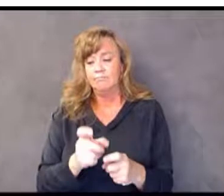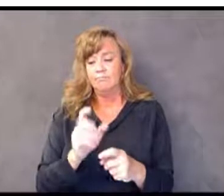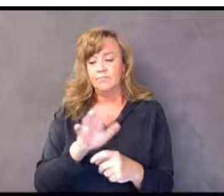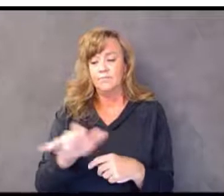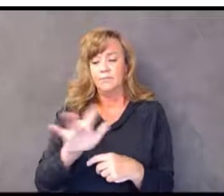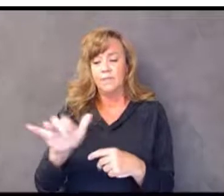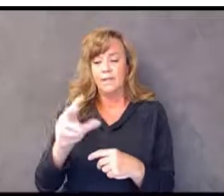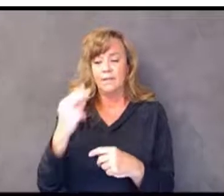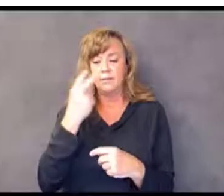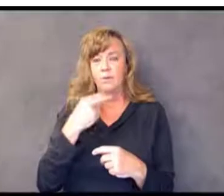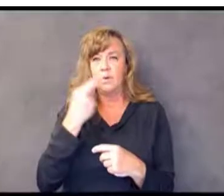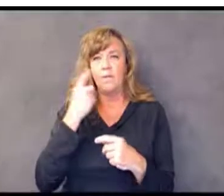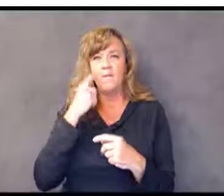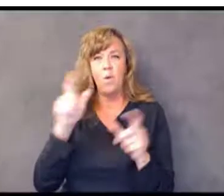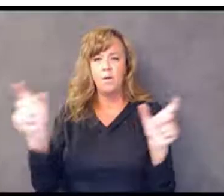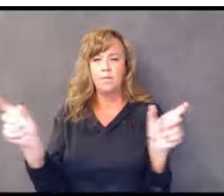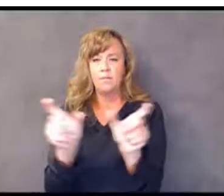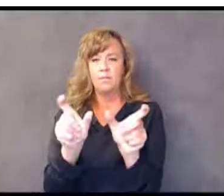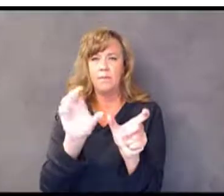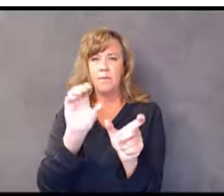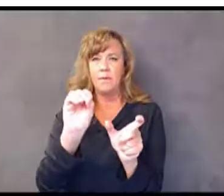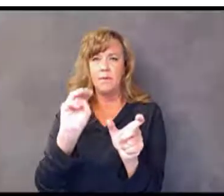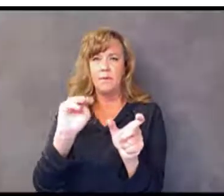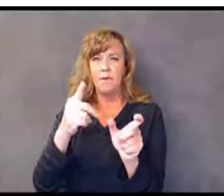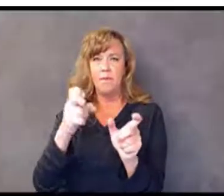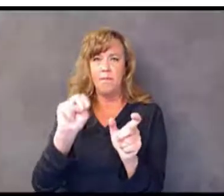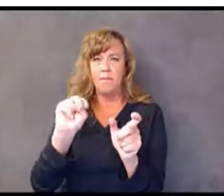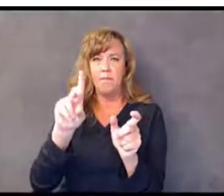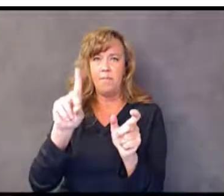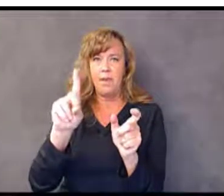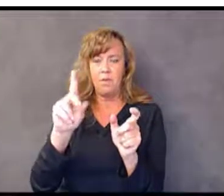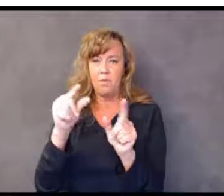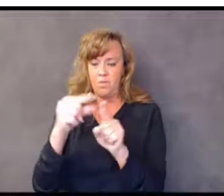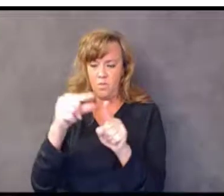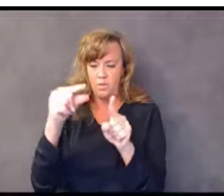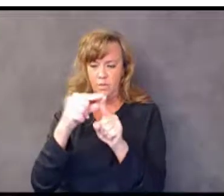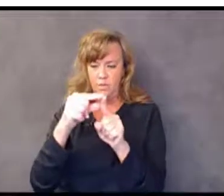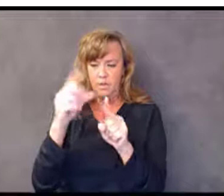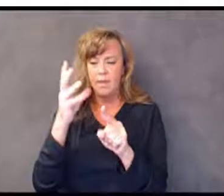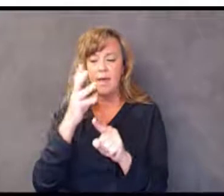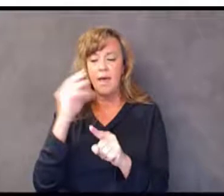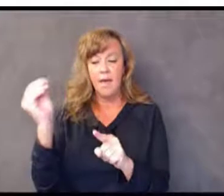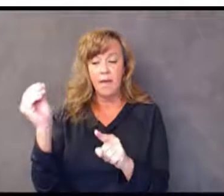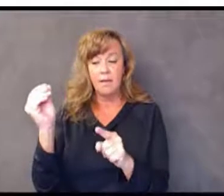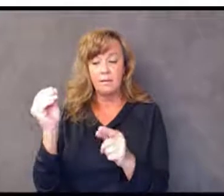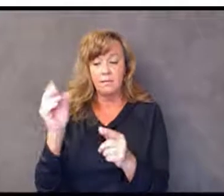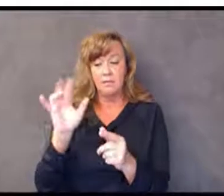The following video demonstrations show finger spelling being provided by an interpreter